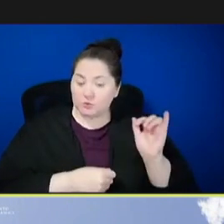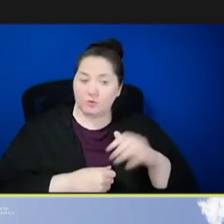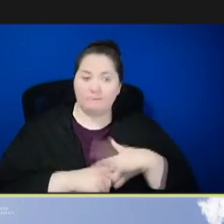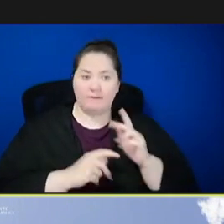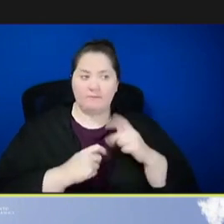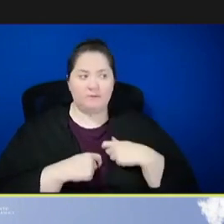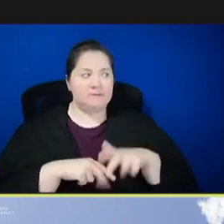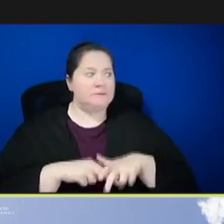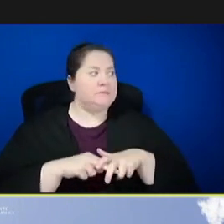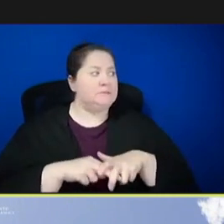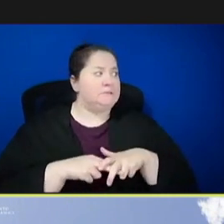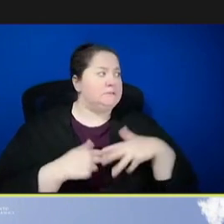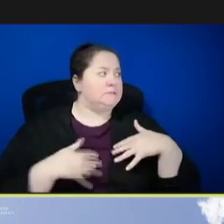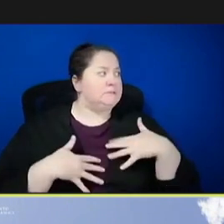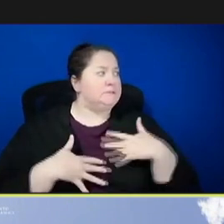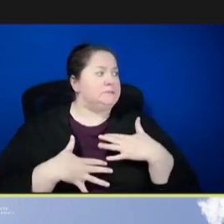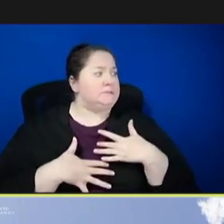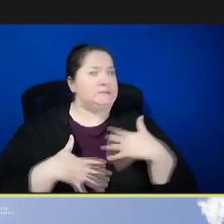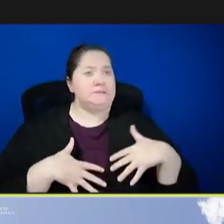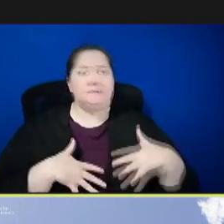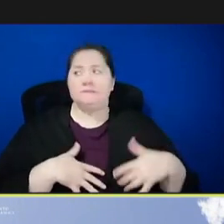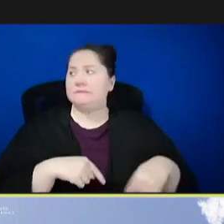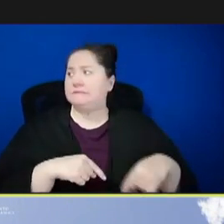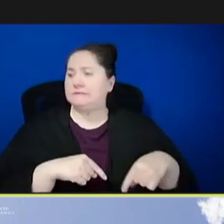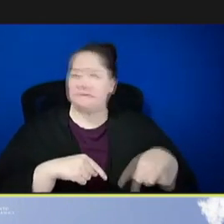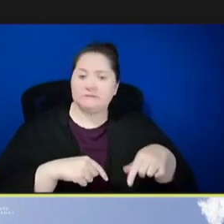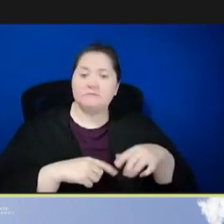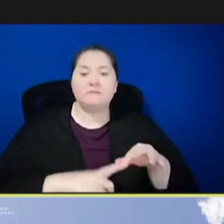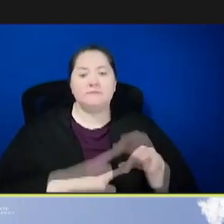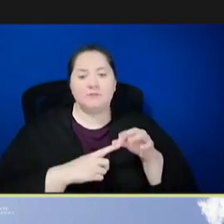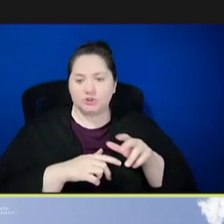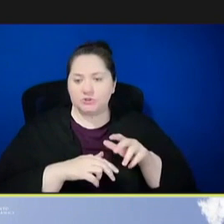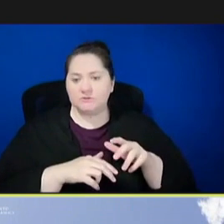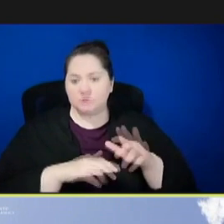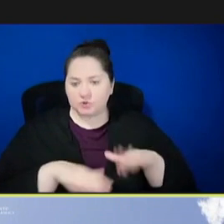tend to become more anxious, particularly children, so if we give them something to do,